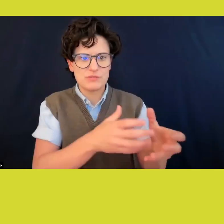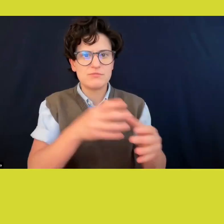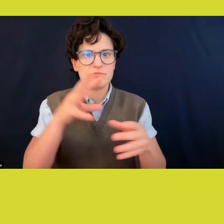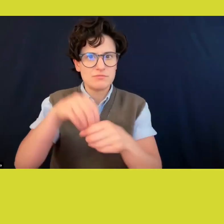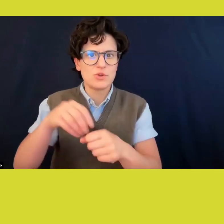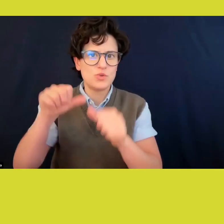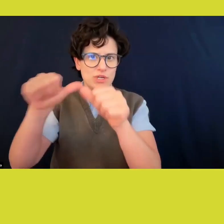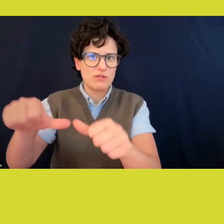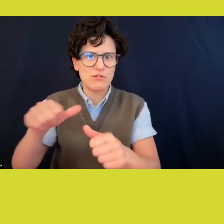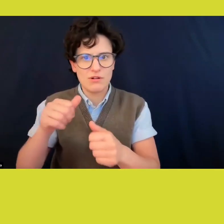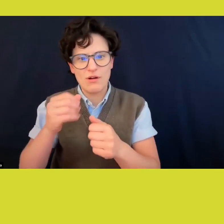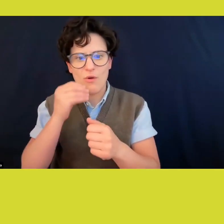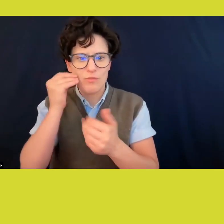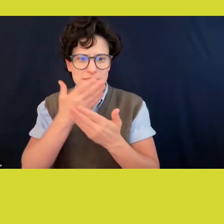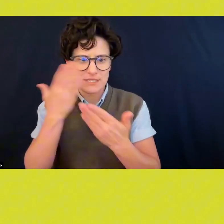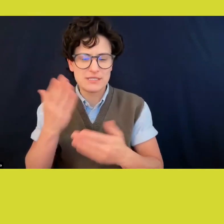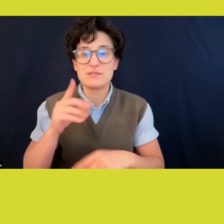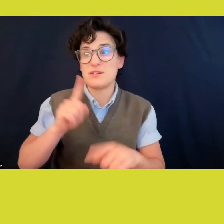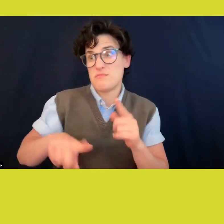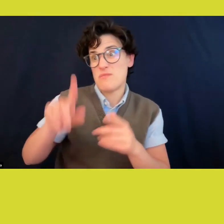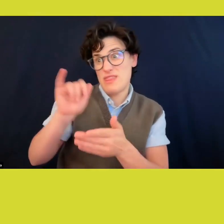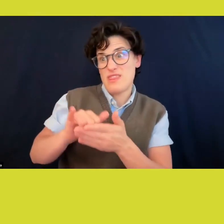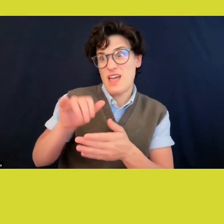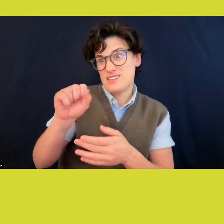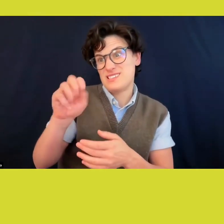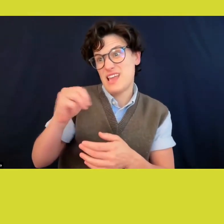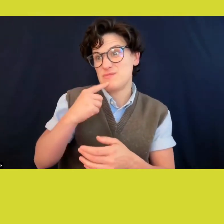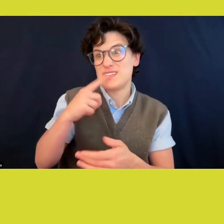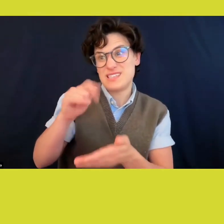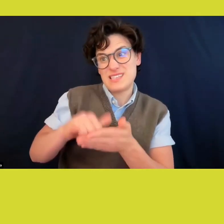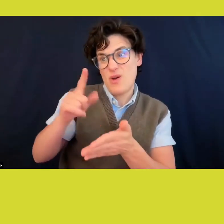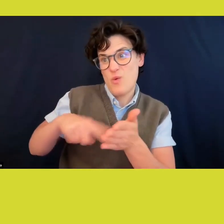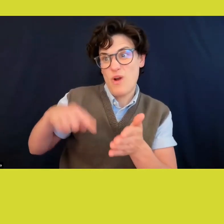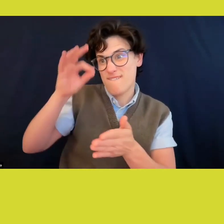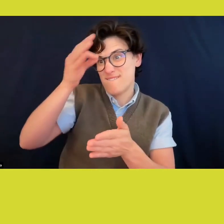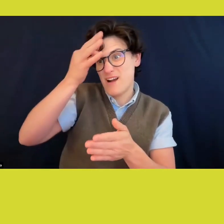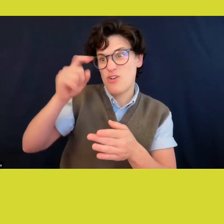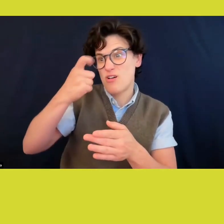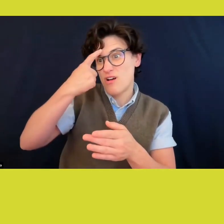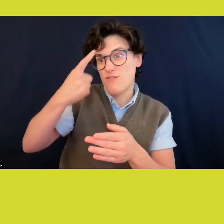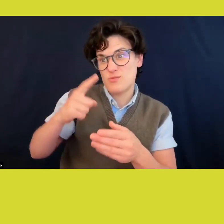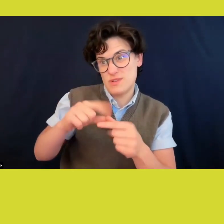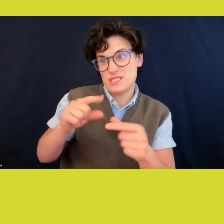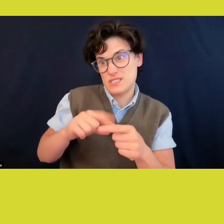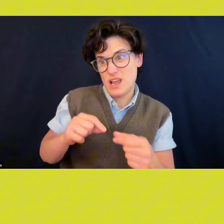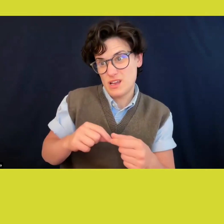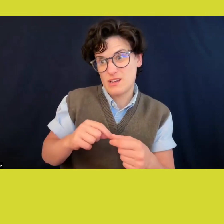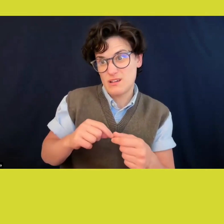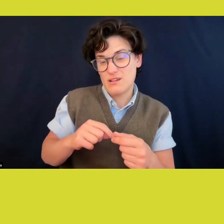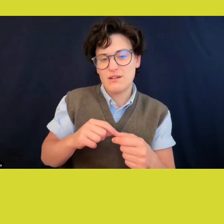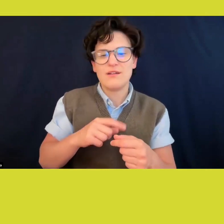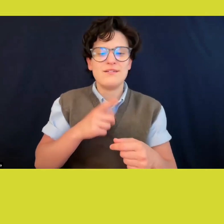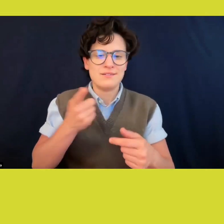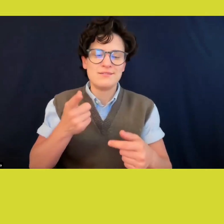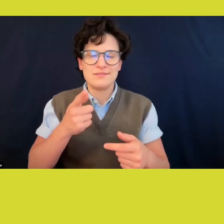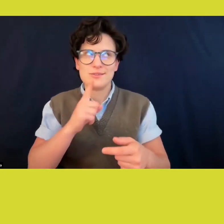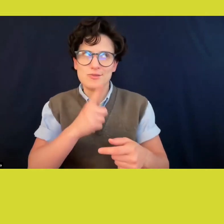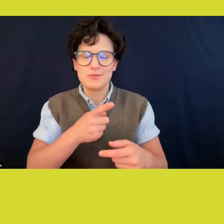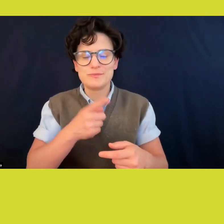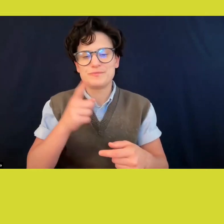yes that is true so Sam turning to you um you uh are